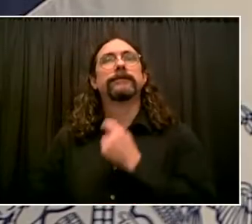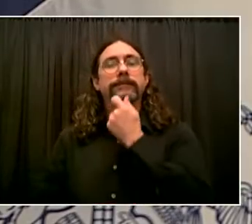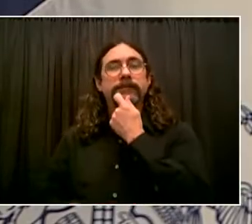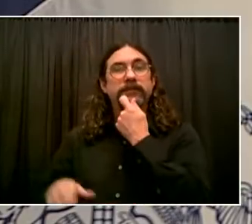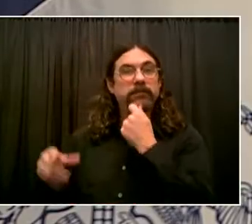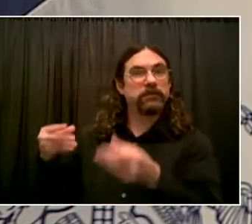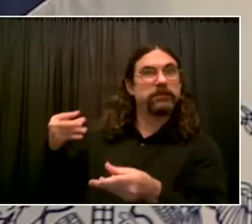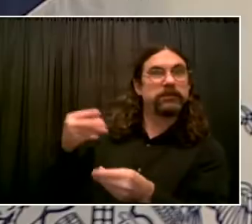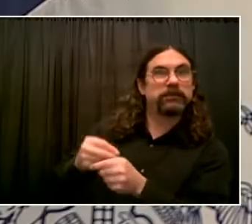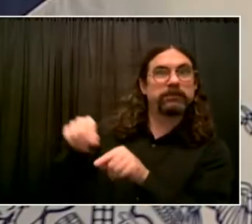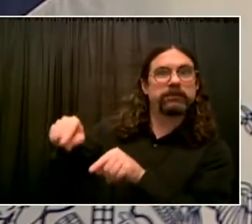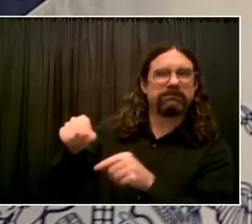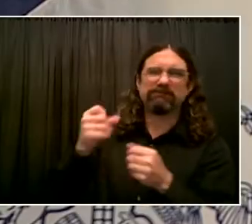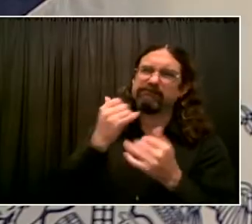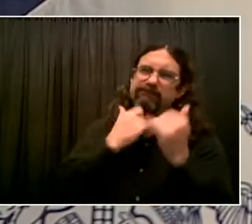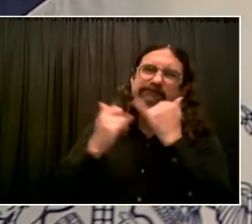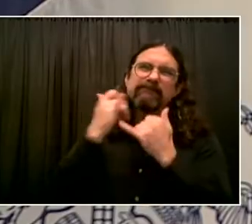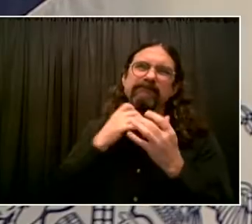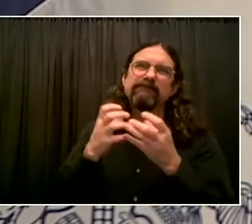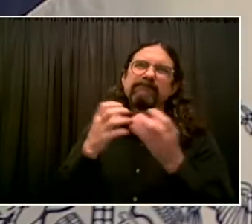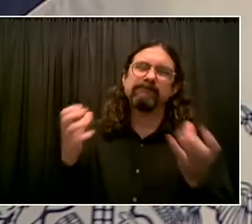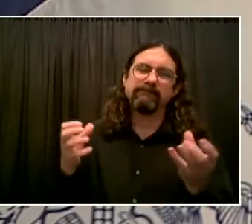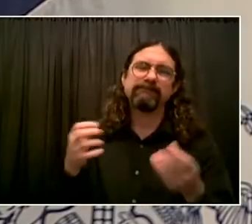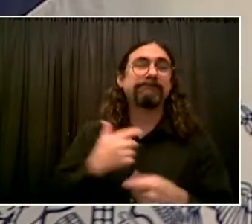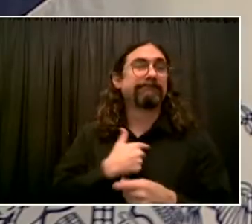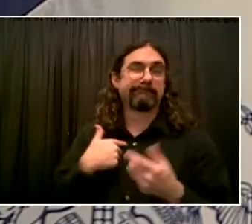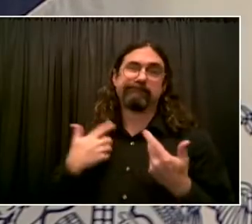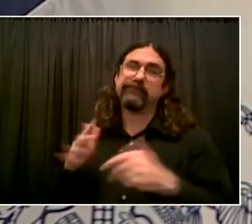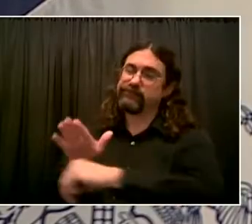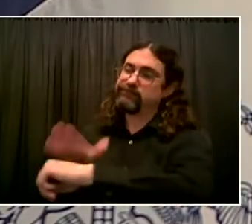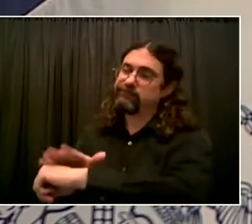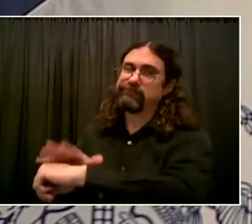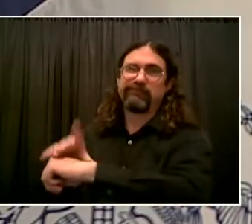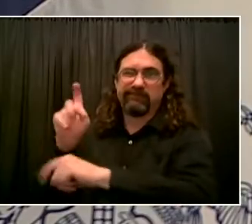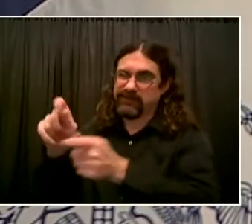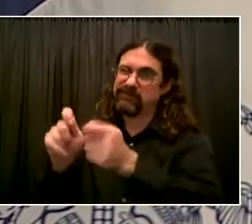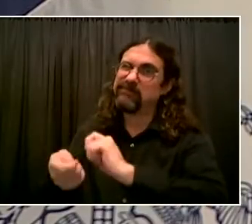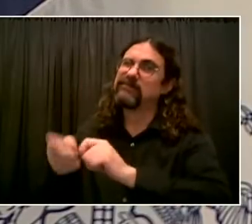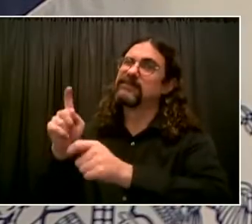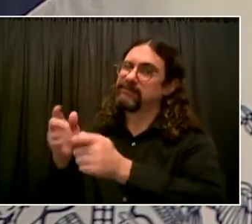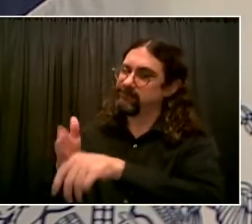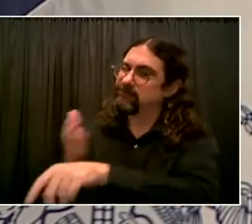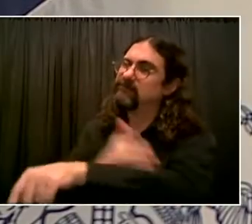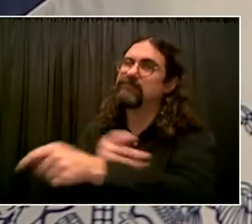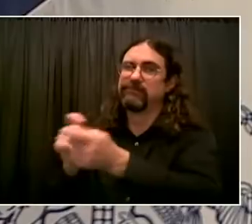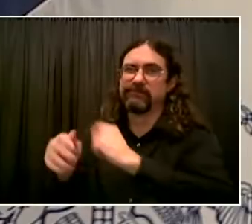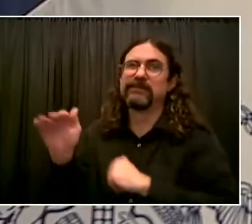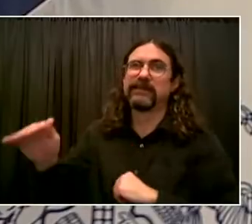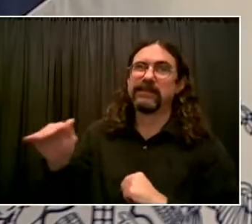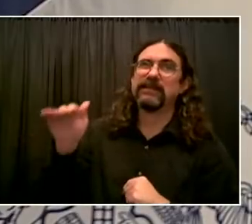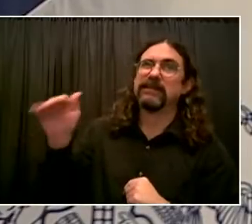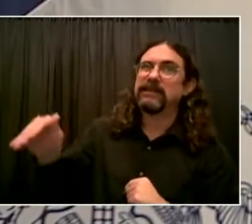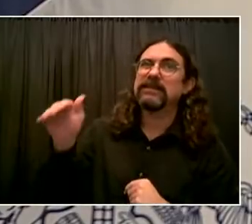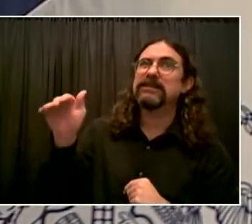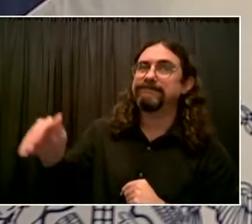THEY HAVE MADE A NUMBER OF MISTAKES. THEY HAD PERSONNEL WE FELT WAS